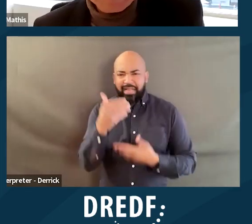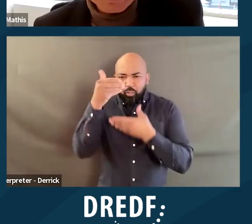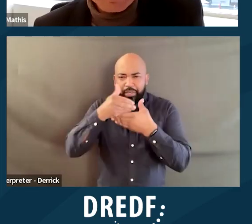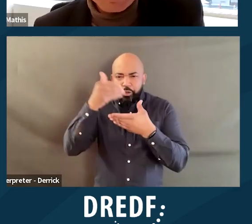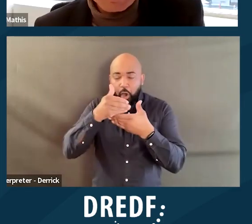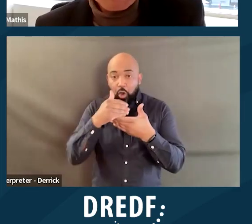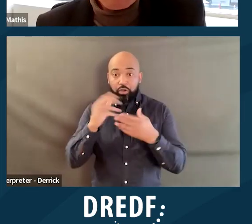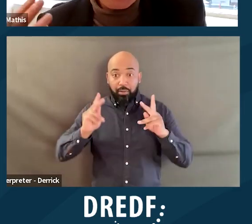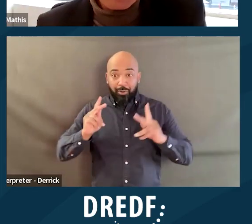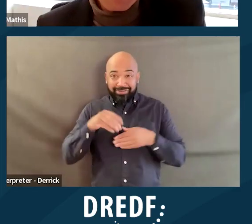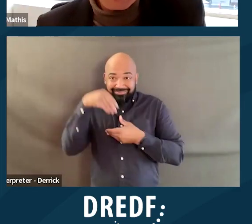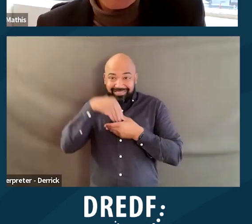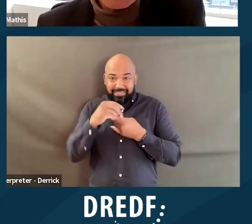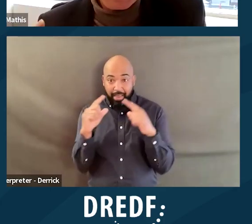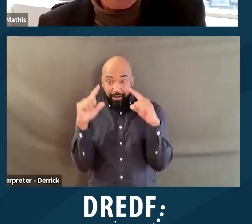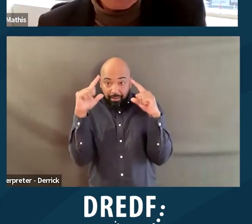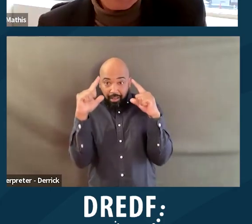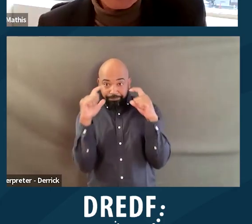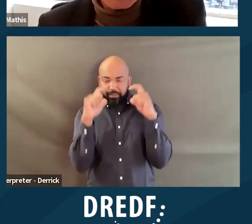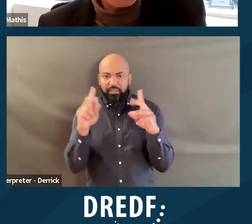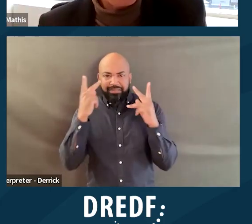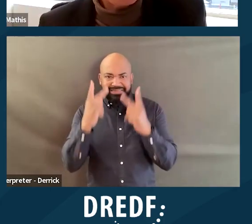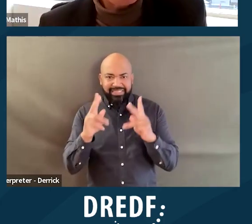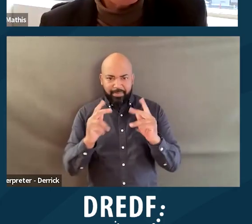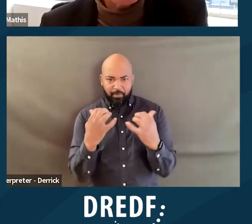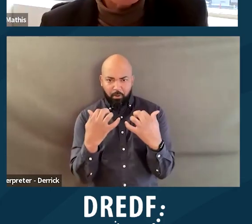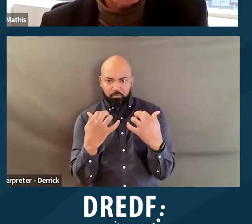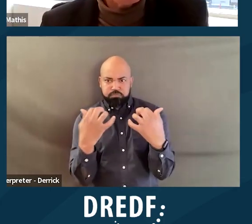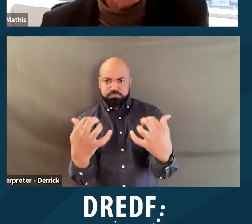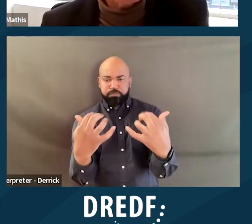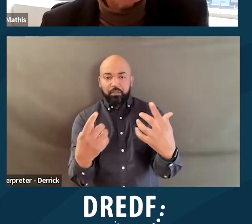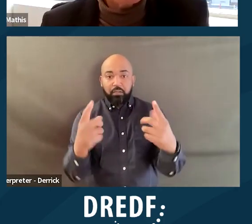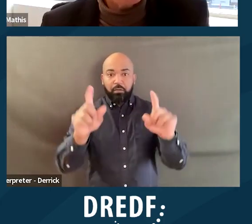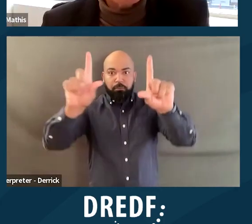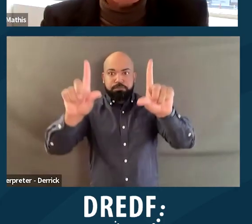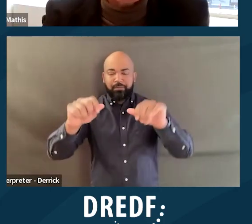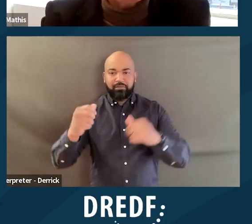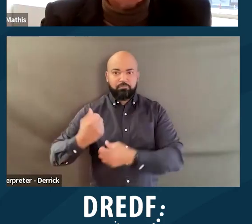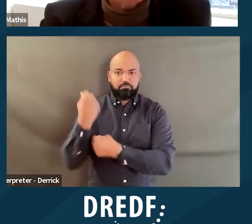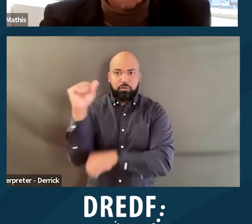that is a picture that was taken from inside the HEW Building by people who are in there,